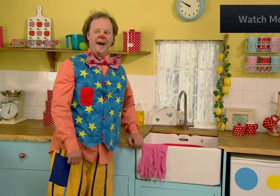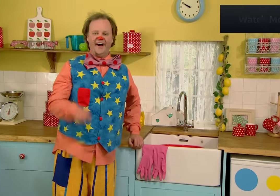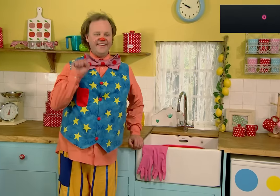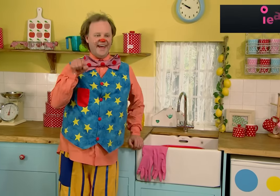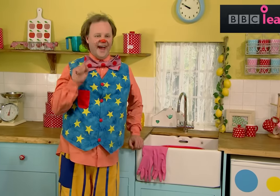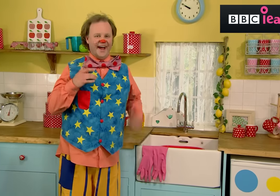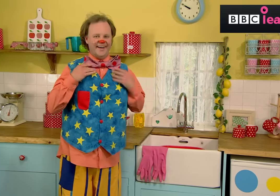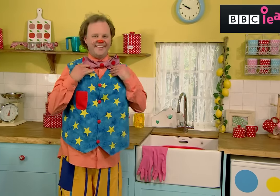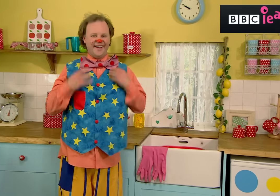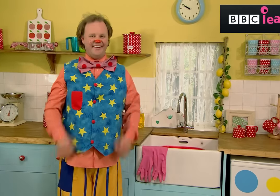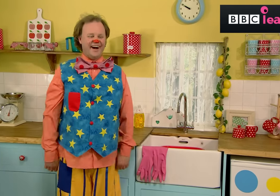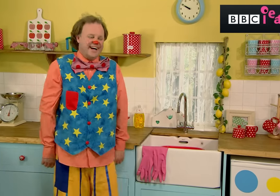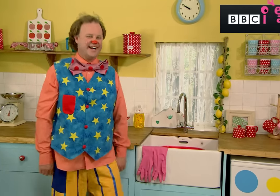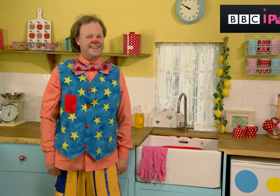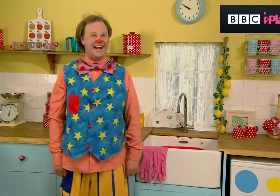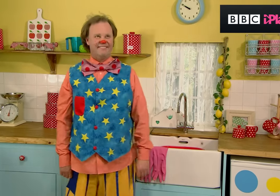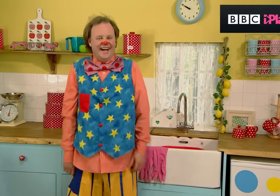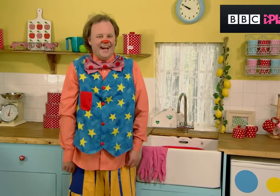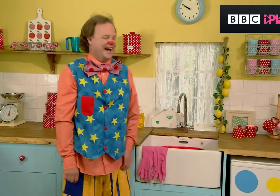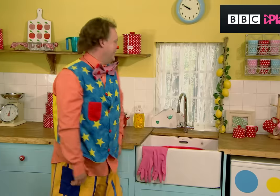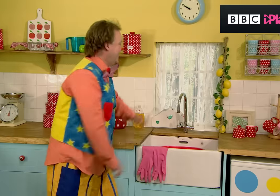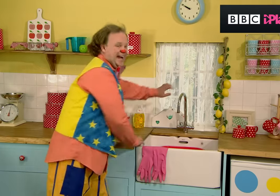oh yes silly me